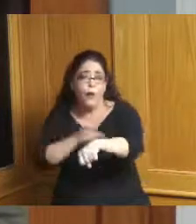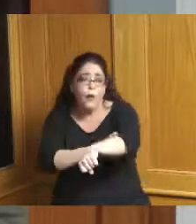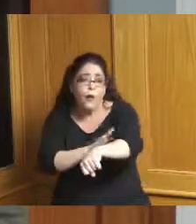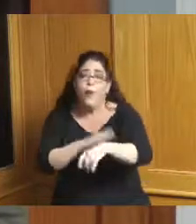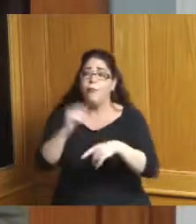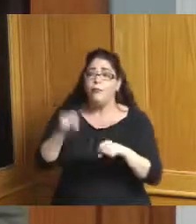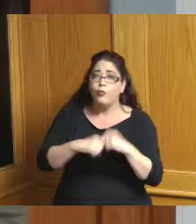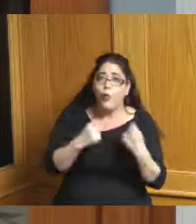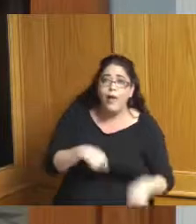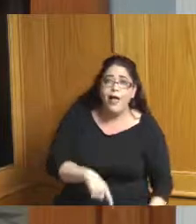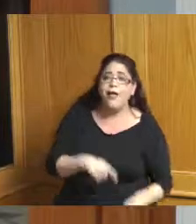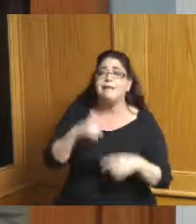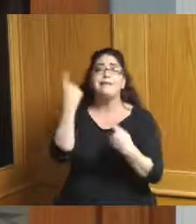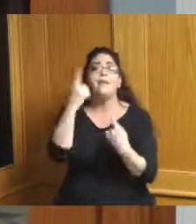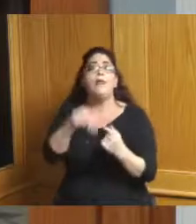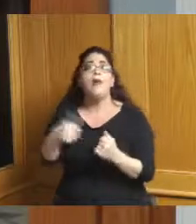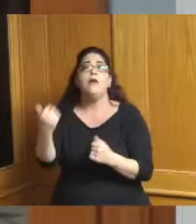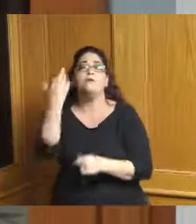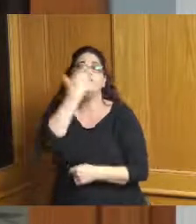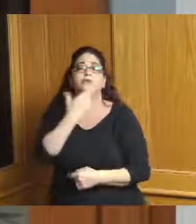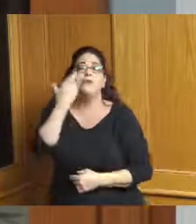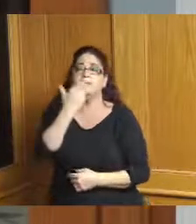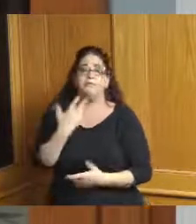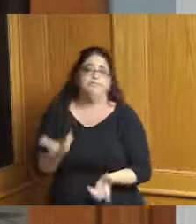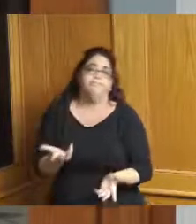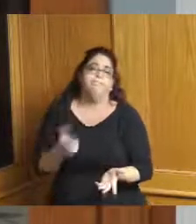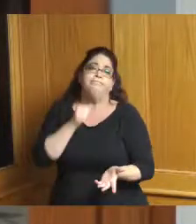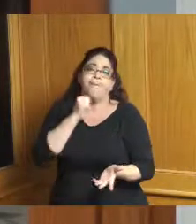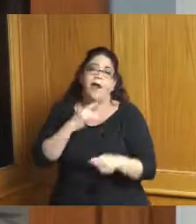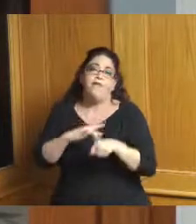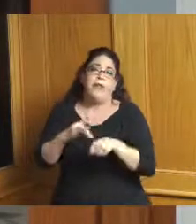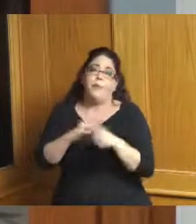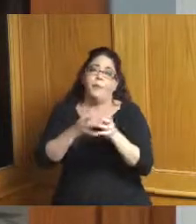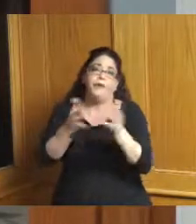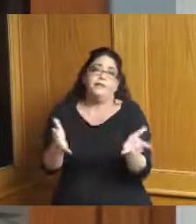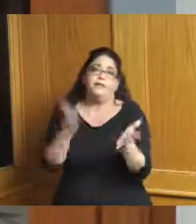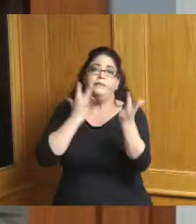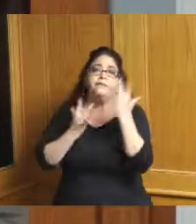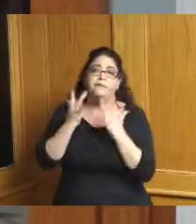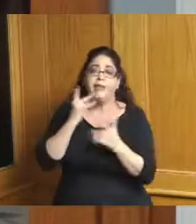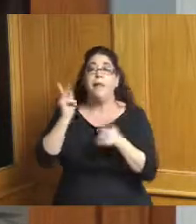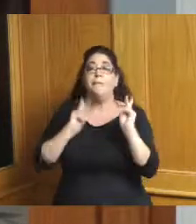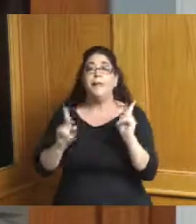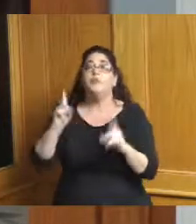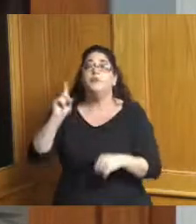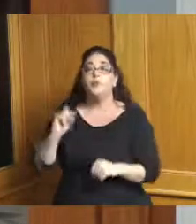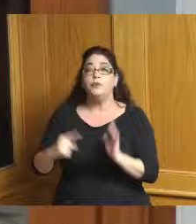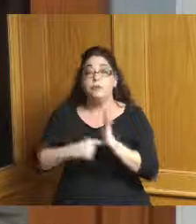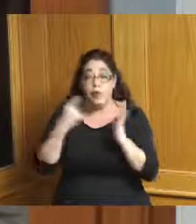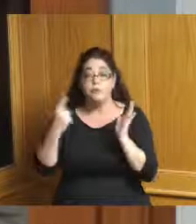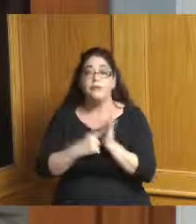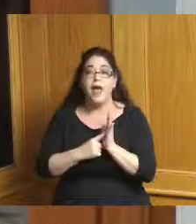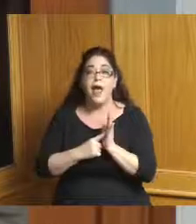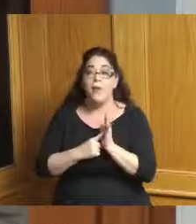self-care for themselves people do shop around for hospitals which is unfortunate but it's a reality